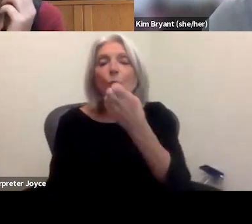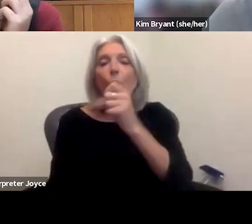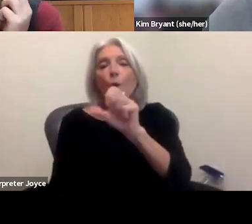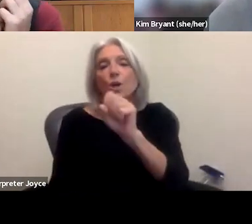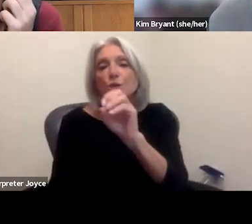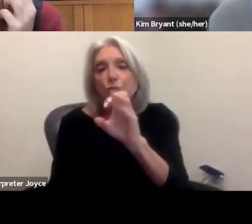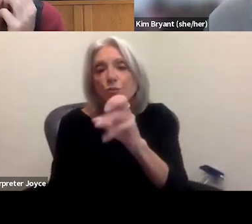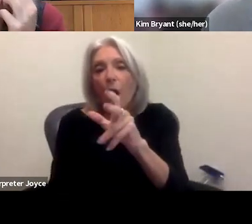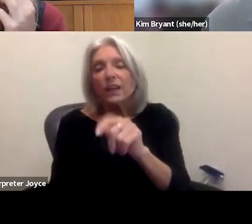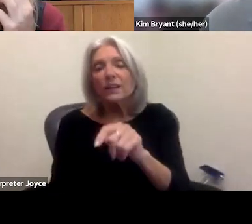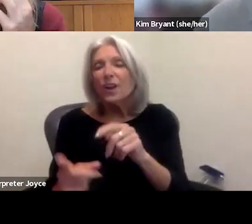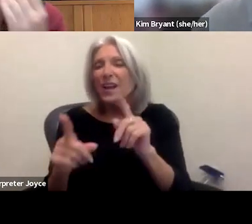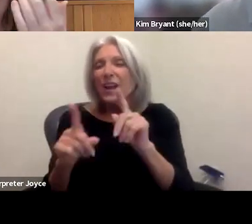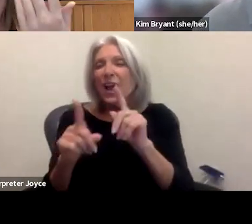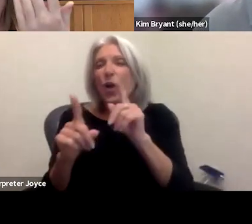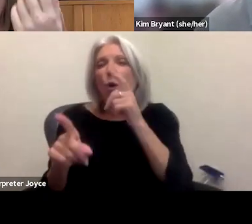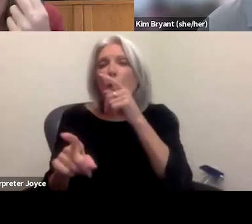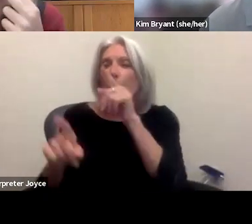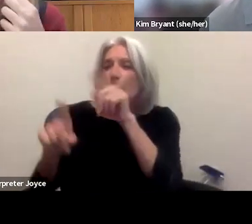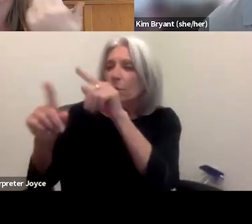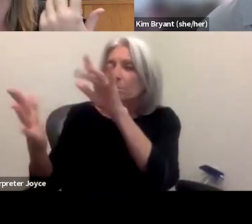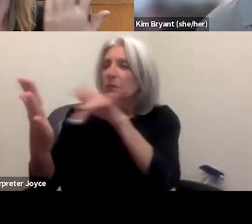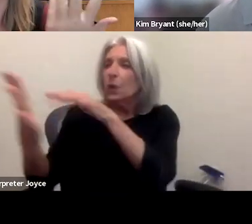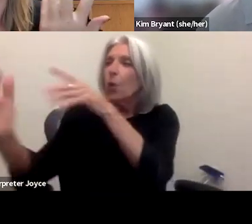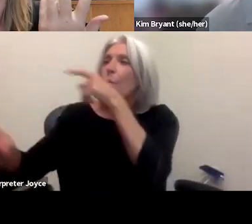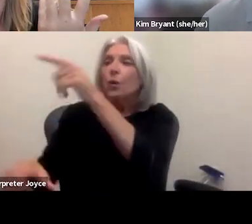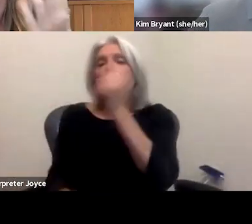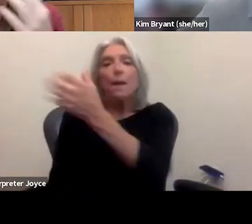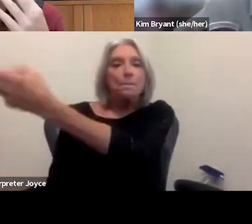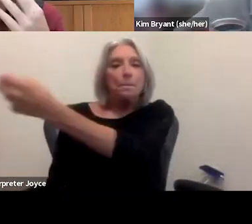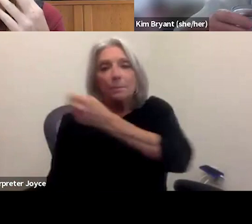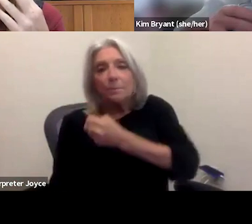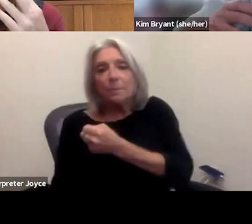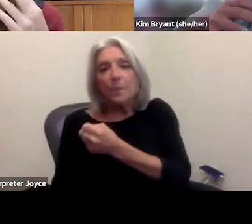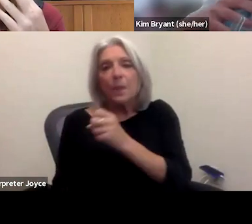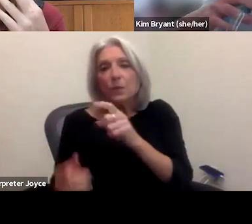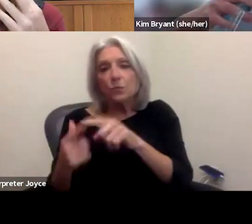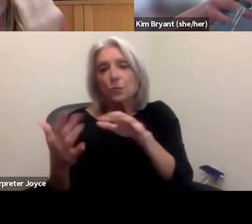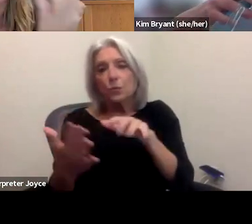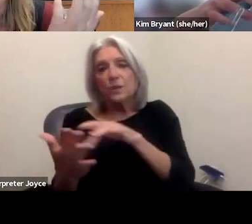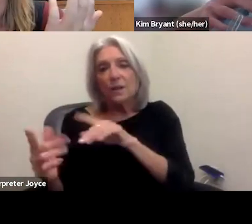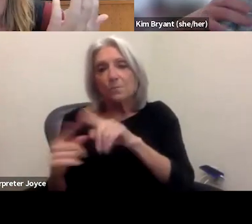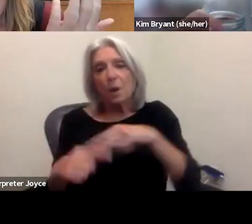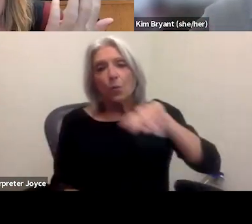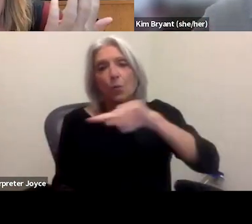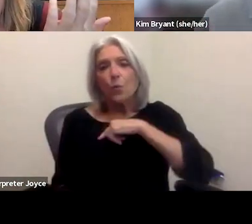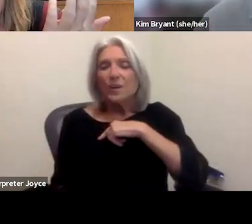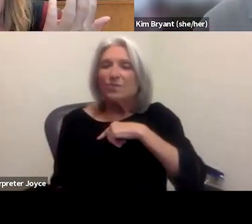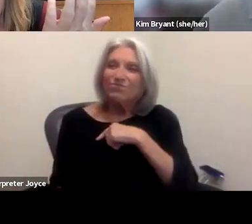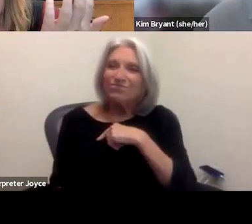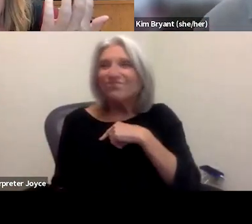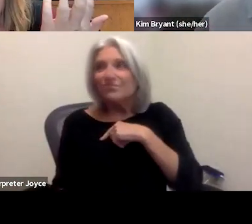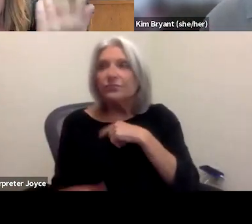could be a test pilot, but then talking about these people as-- And sometimes it's contributing to the project,